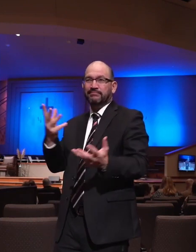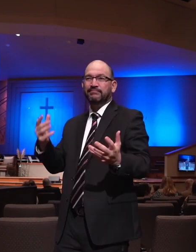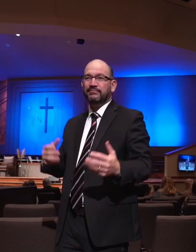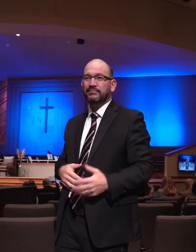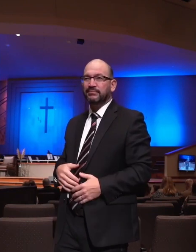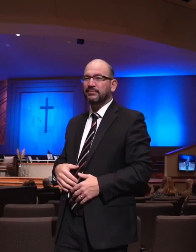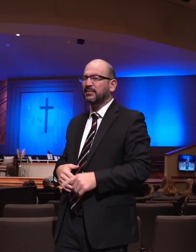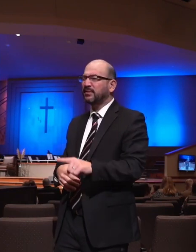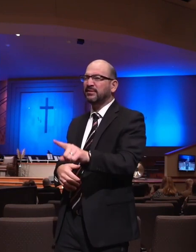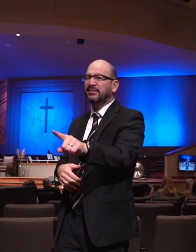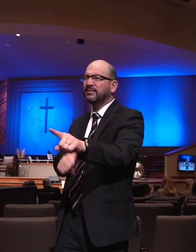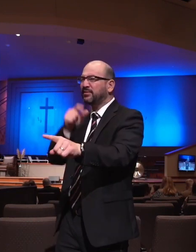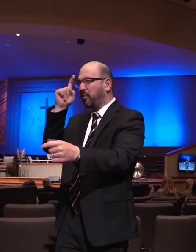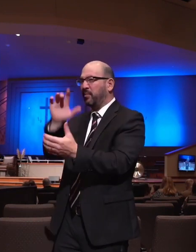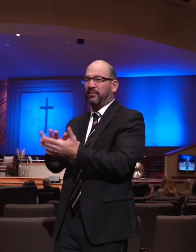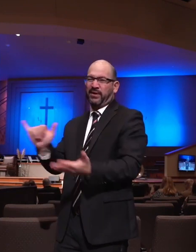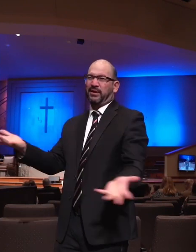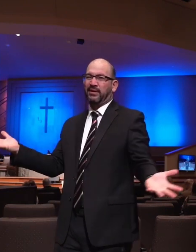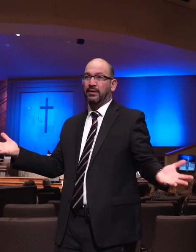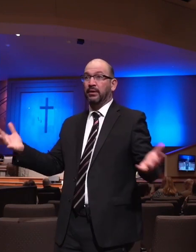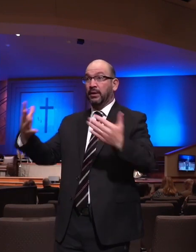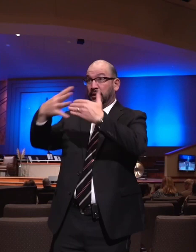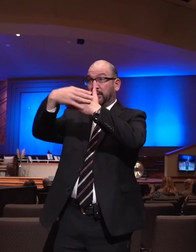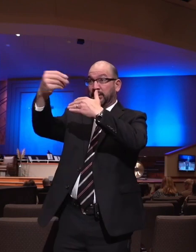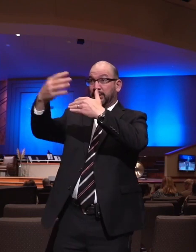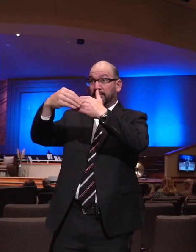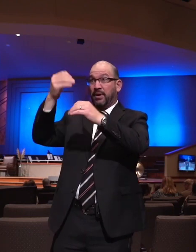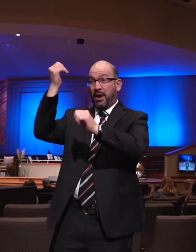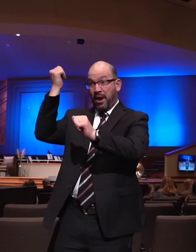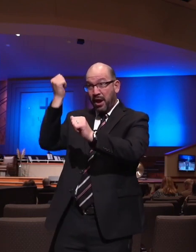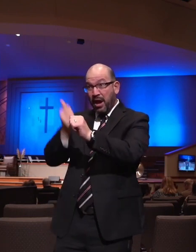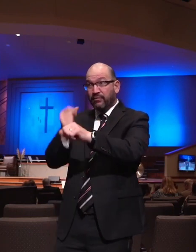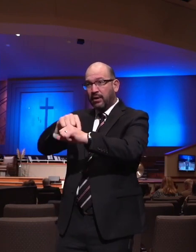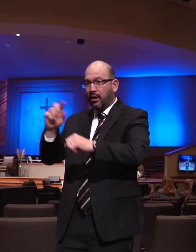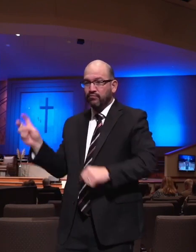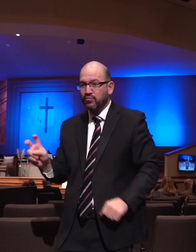yet everyone together every trip is a missions trip